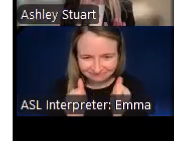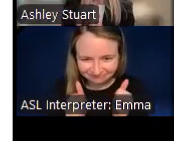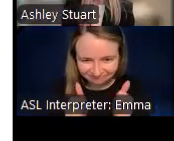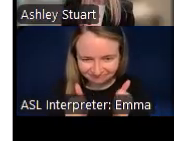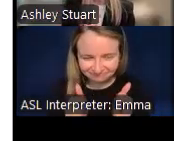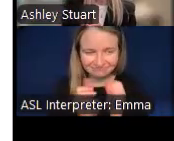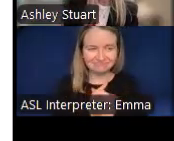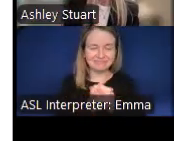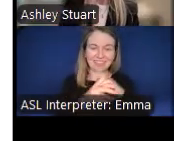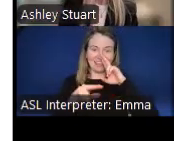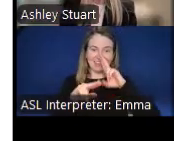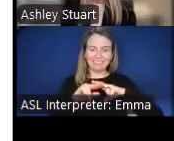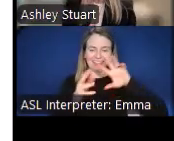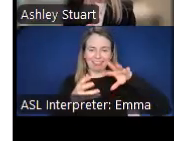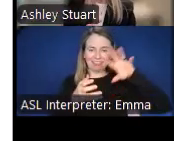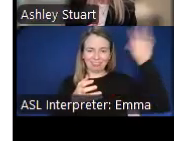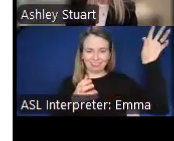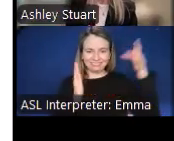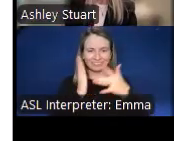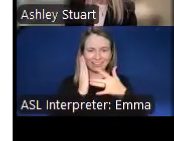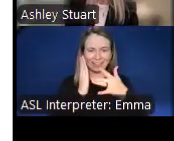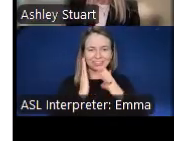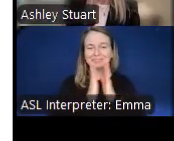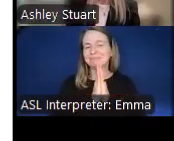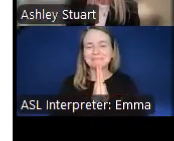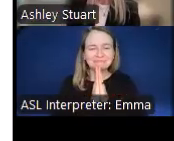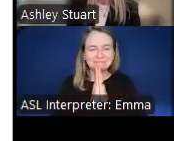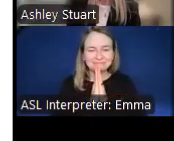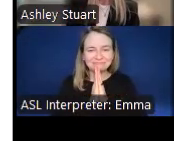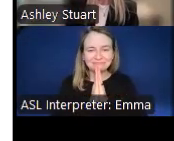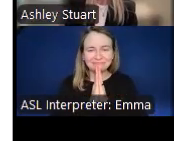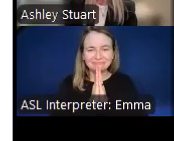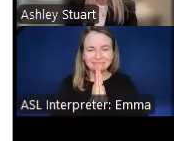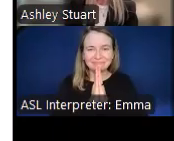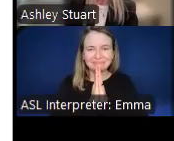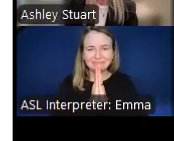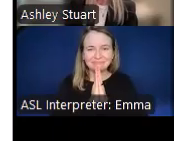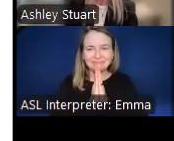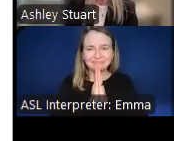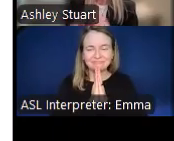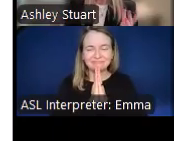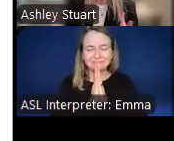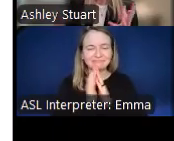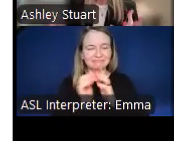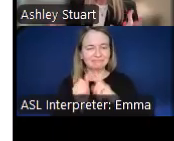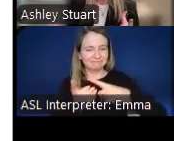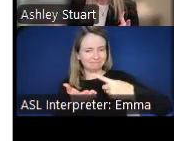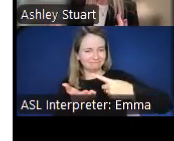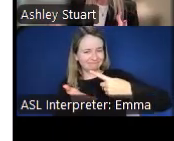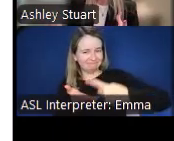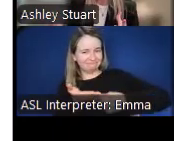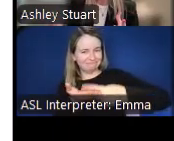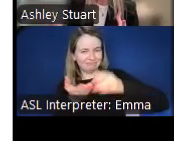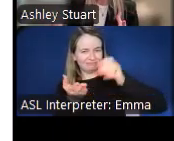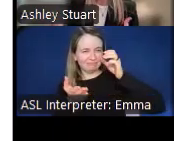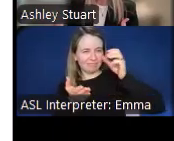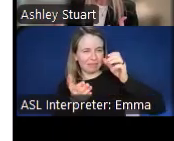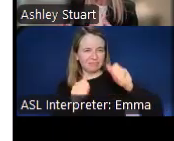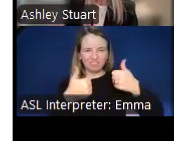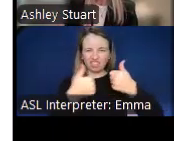the fun stuff, right? So first I would like to talk about this idea and this concept of challenging behaviors,